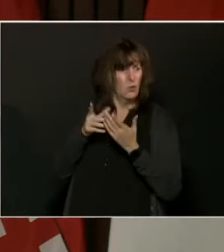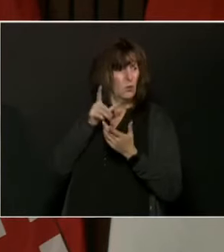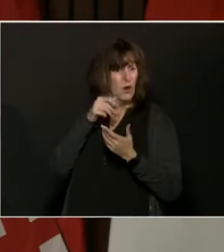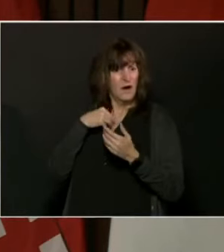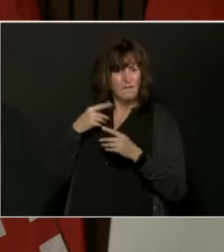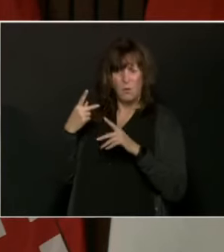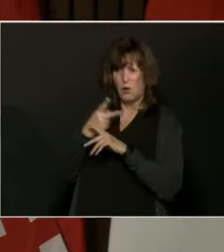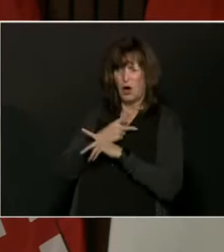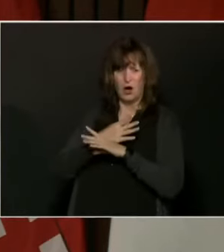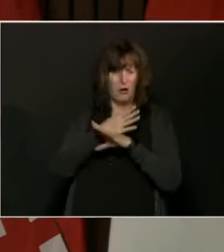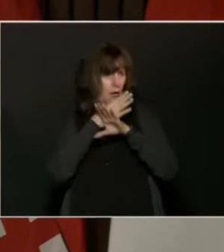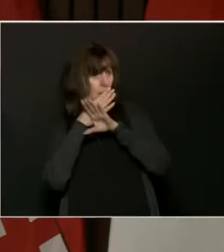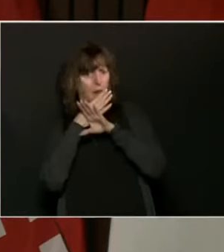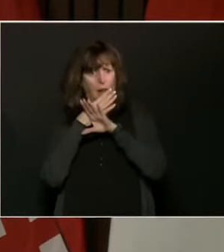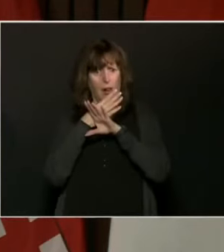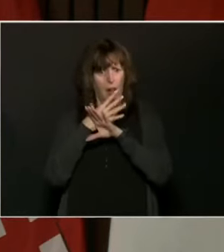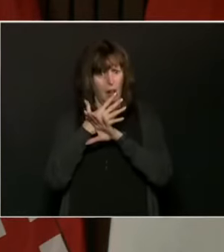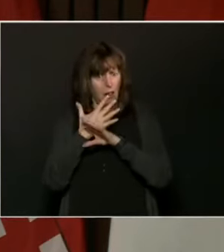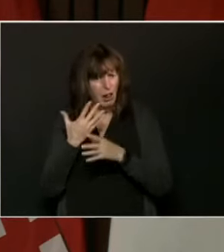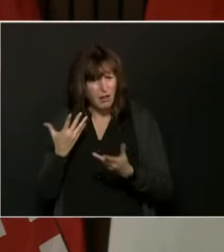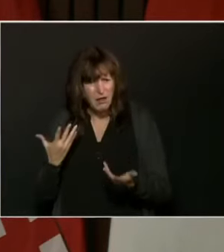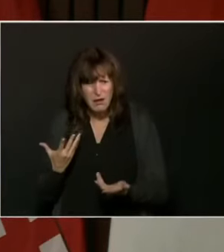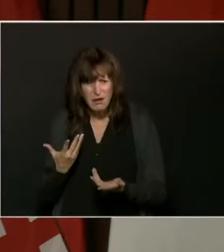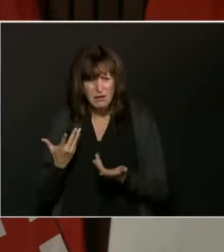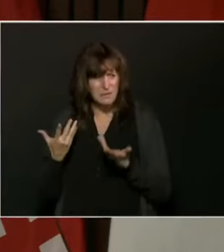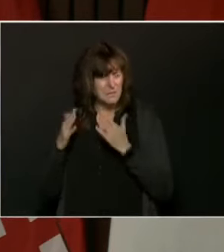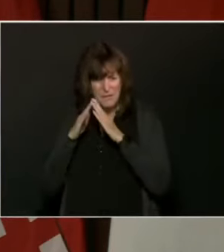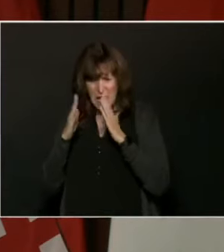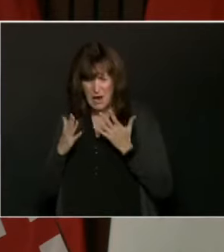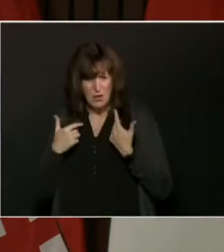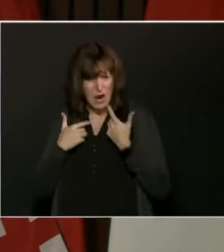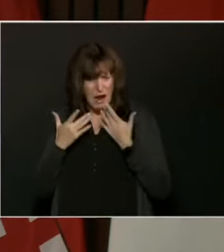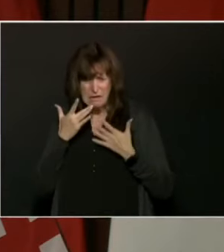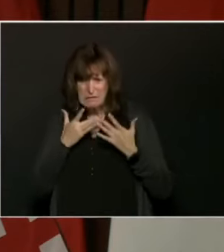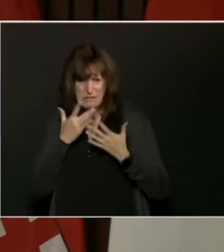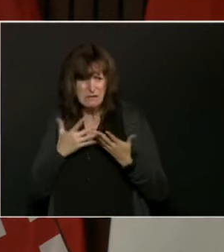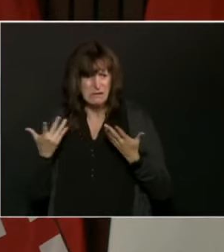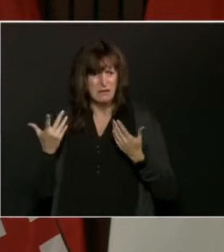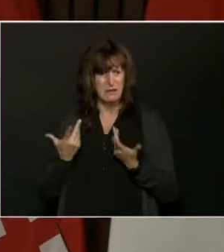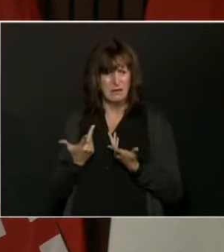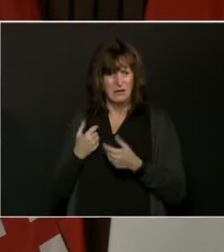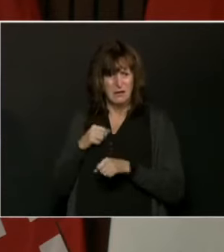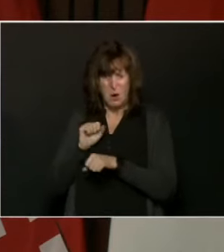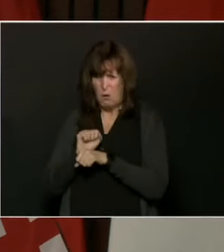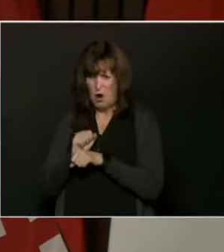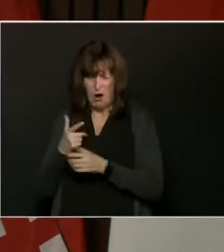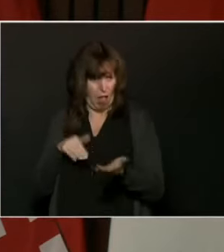THOSE COMMUNITIES, THAT FACE